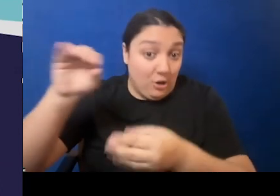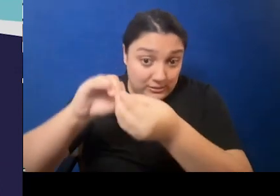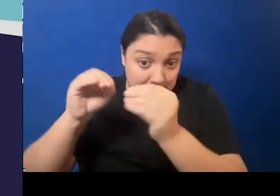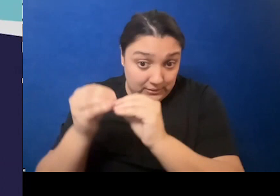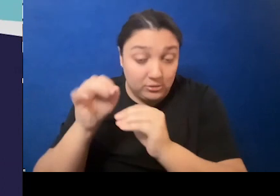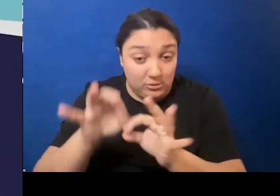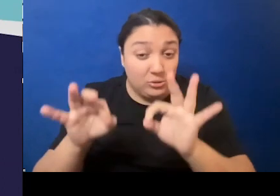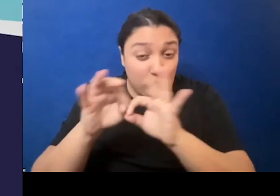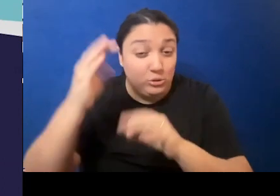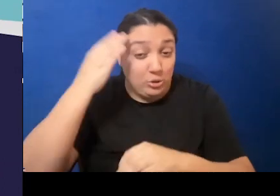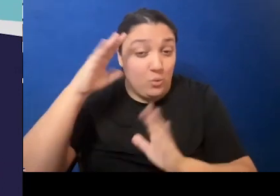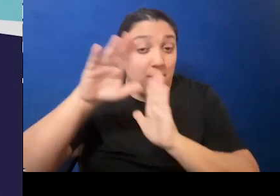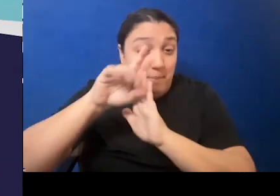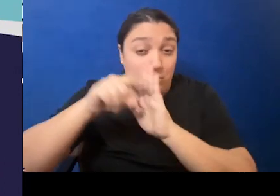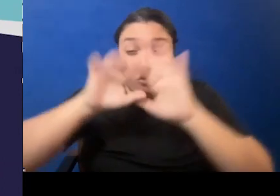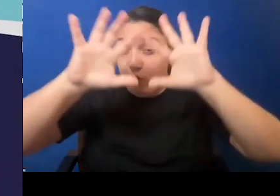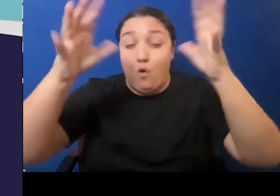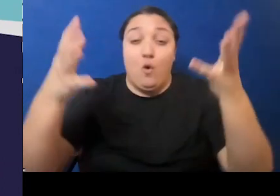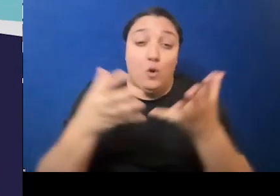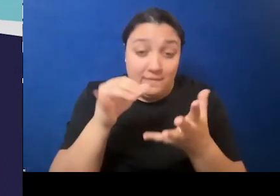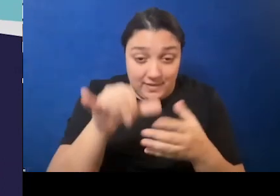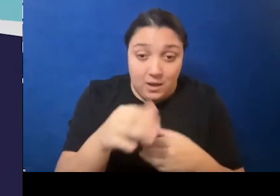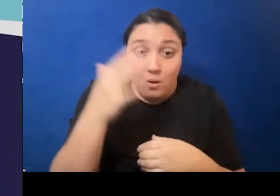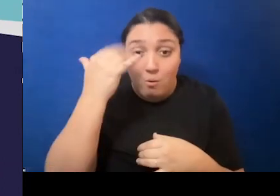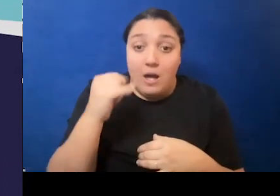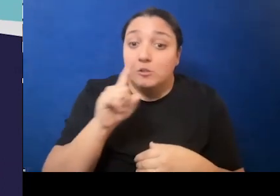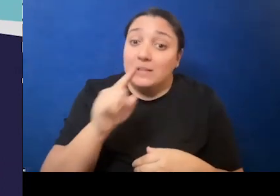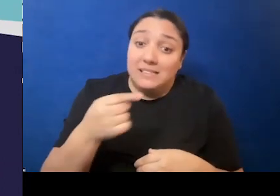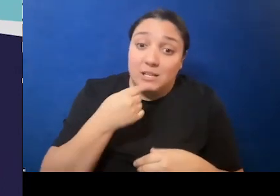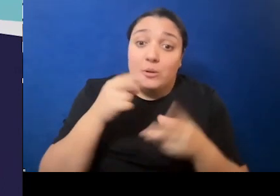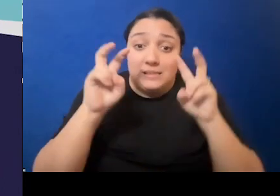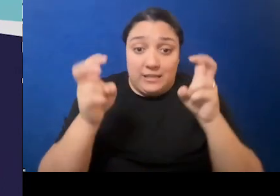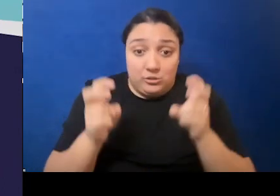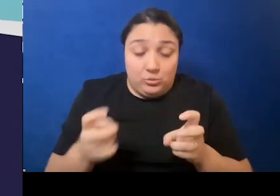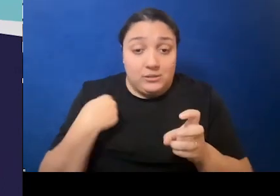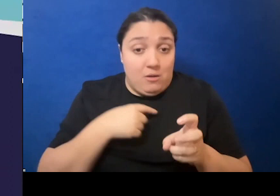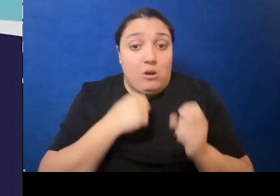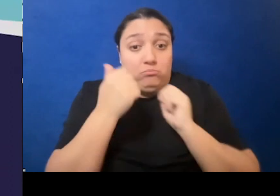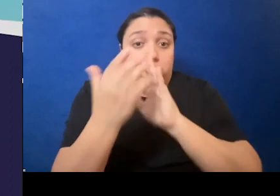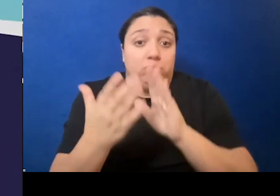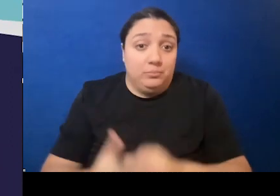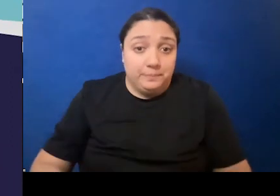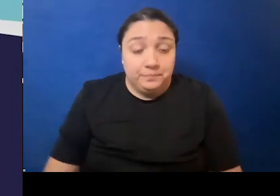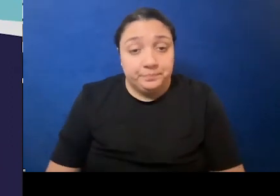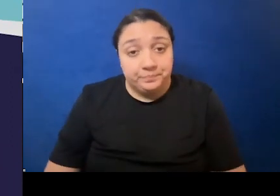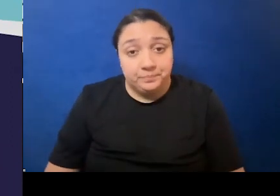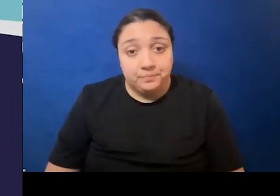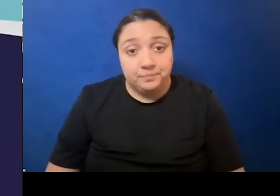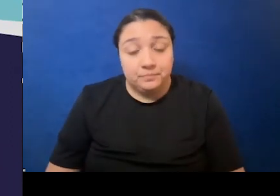BACKGROUND OF THIS. THESE ARE SERIOUS ISSUES THAT WE ARE ALL ADDRESSING. SO I THINK ON THIS SLIDE, I